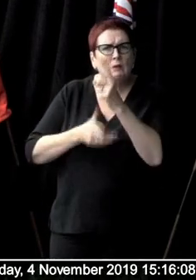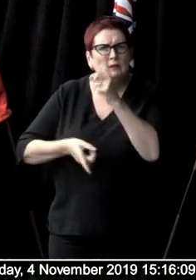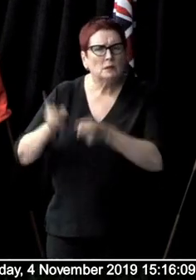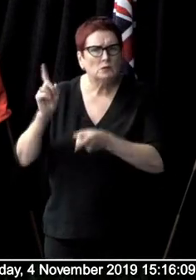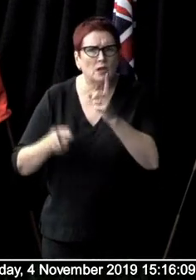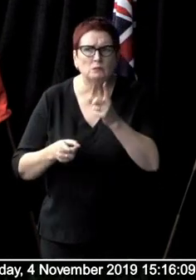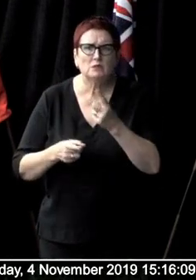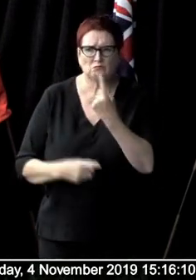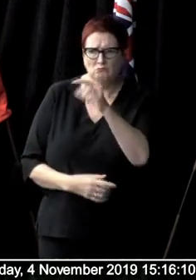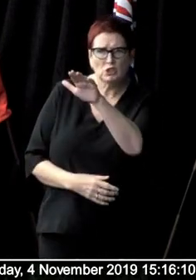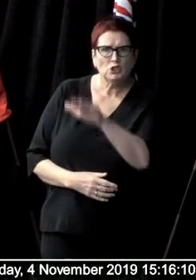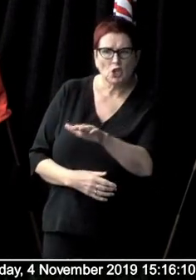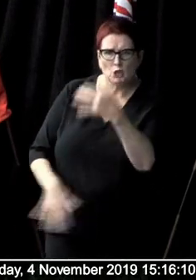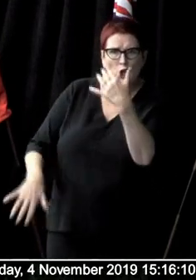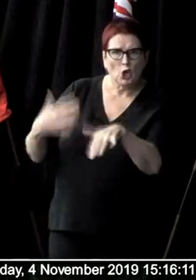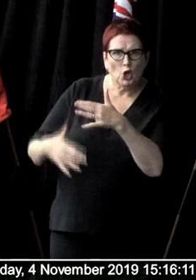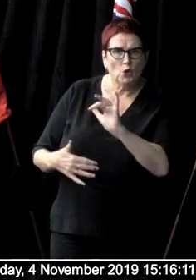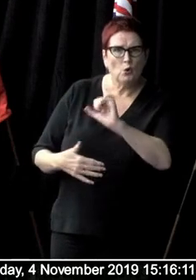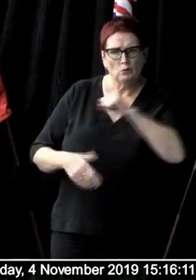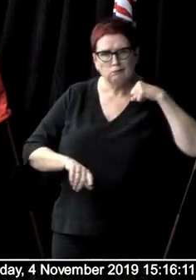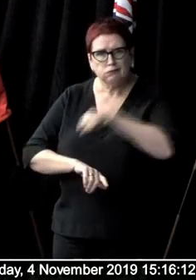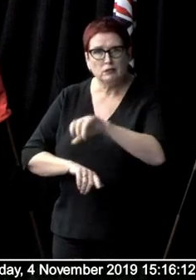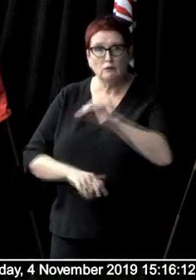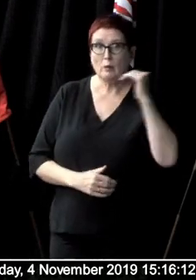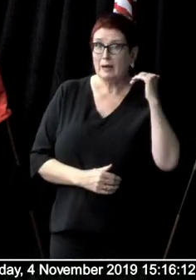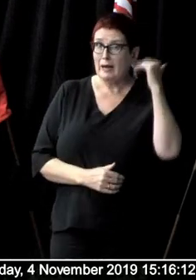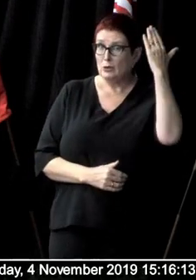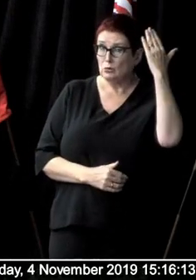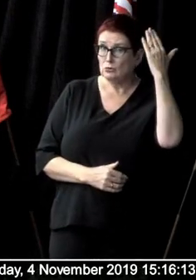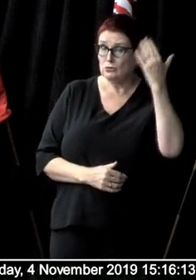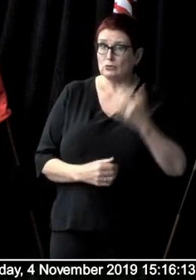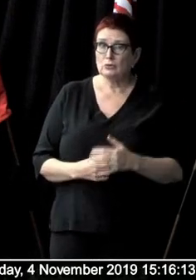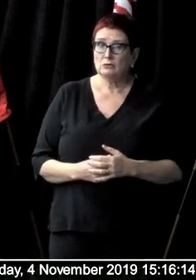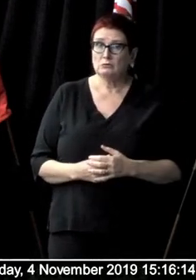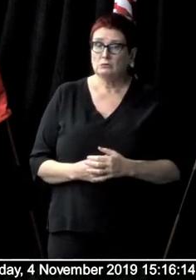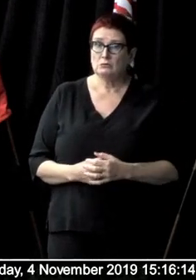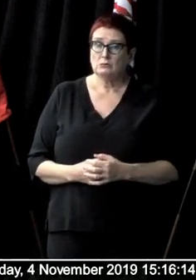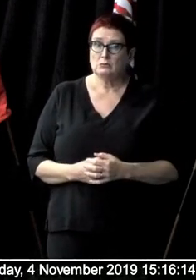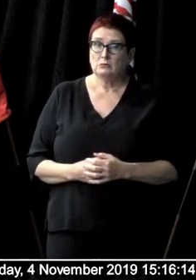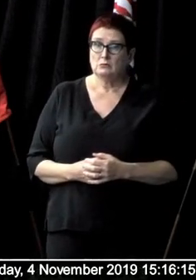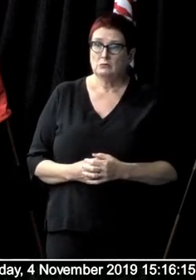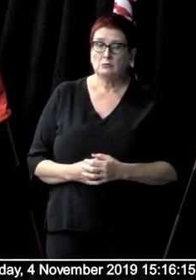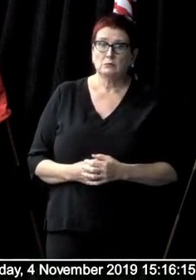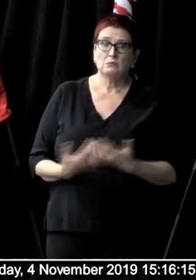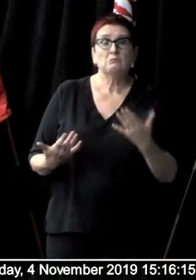or assaulted by an adult, that that was characterised as reasonable management of